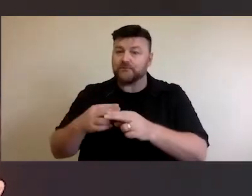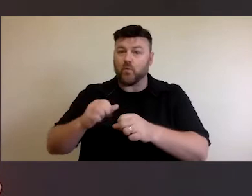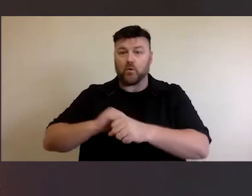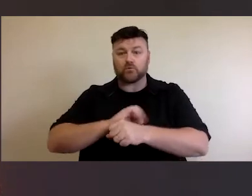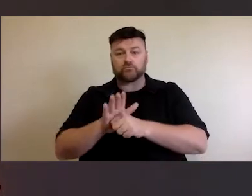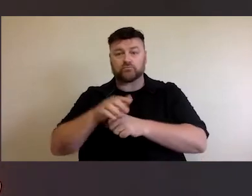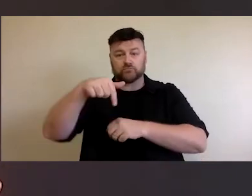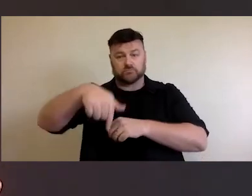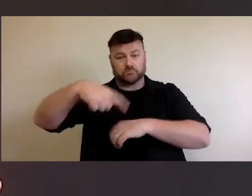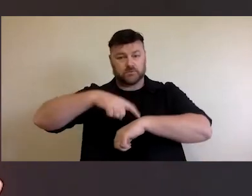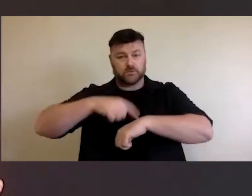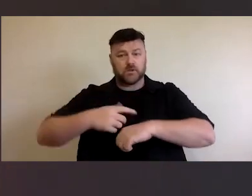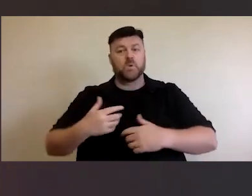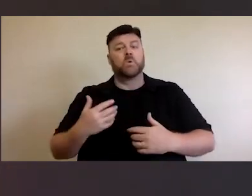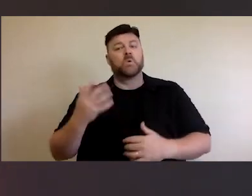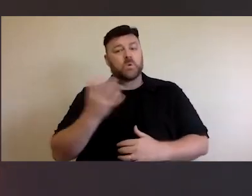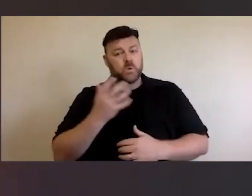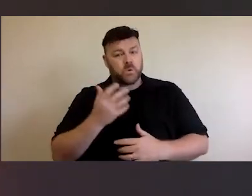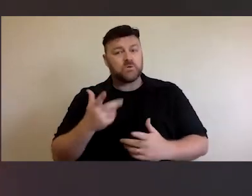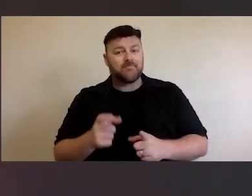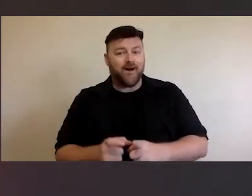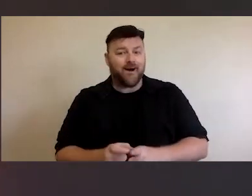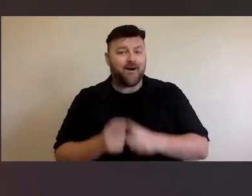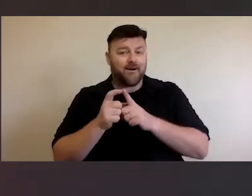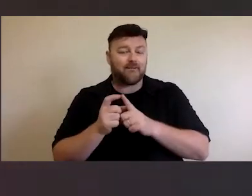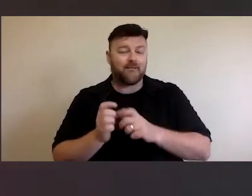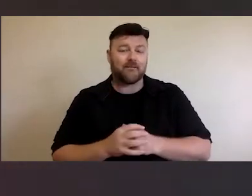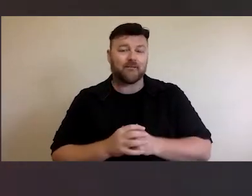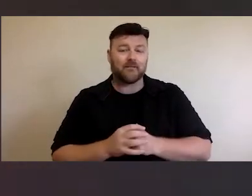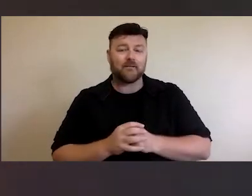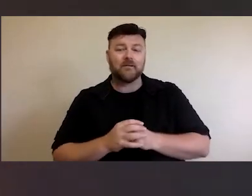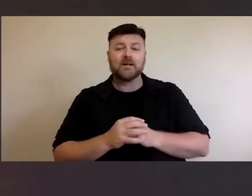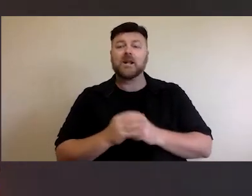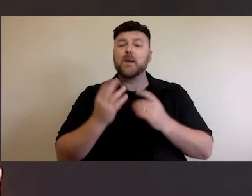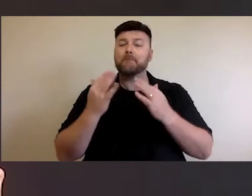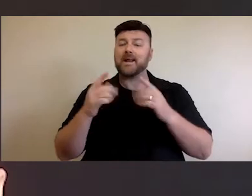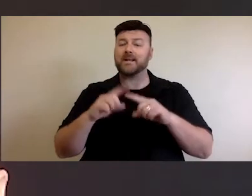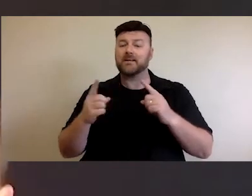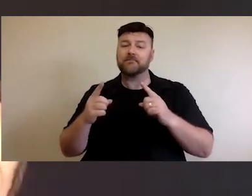is maybe the hardest. As many arts organisations and leaders, how can